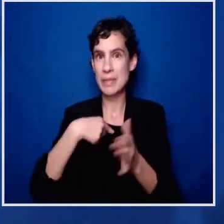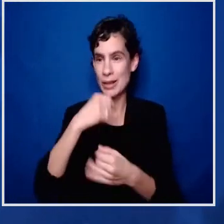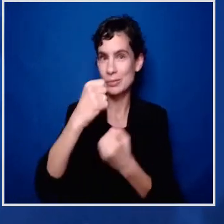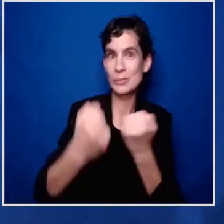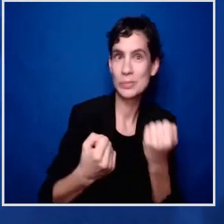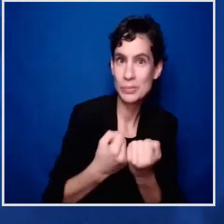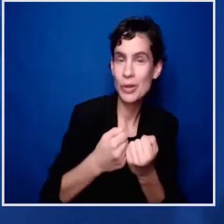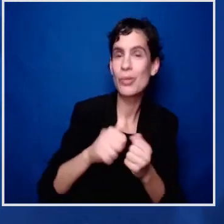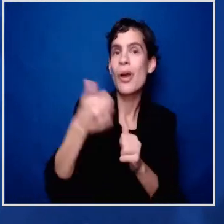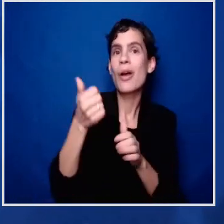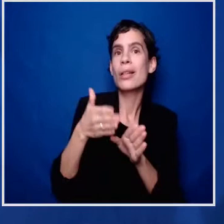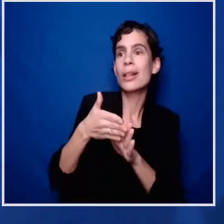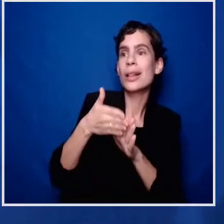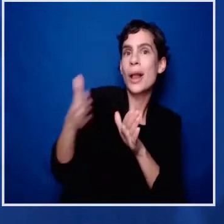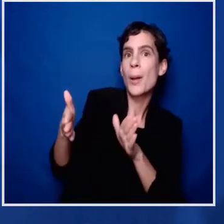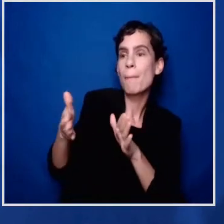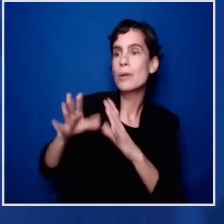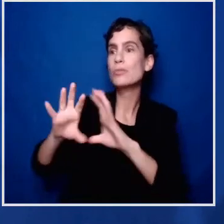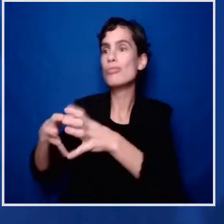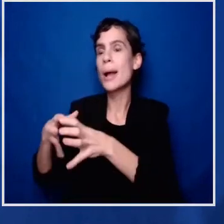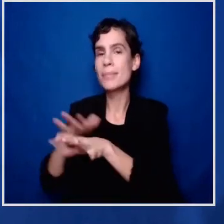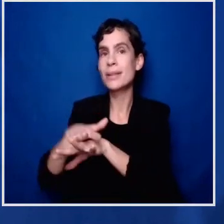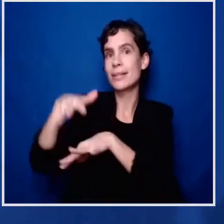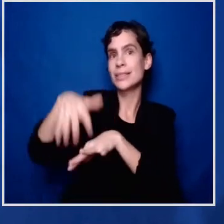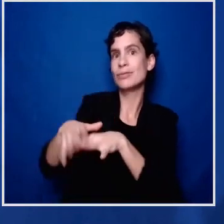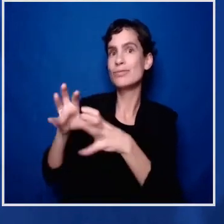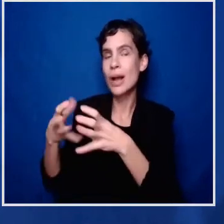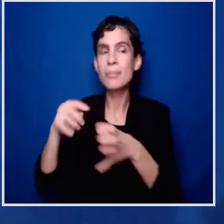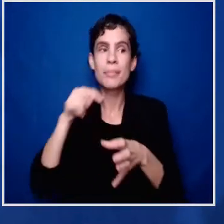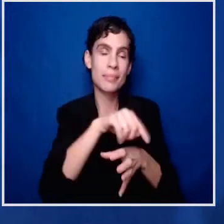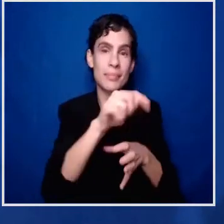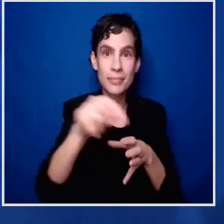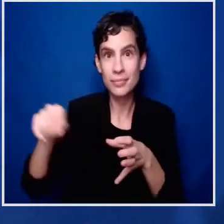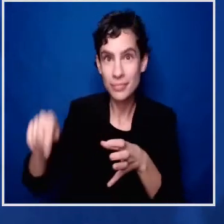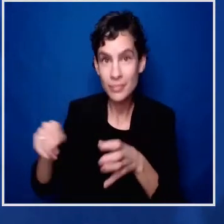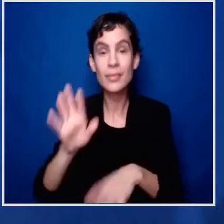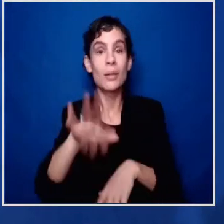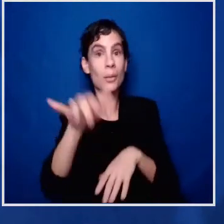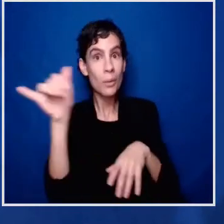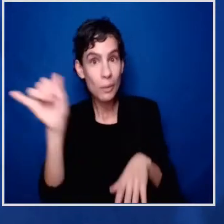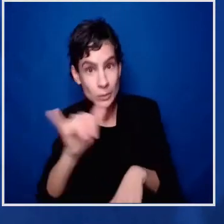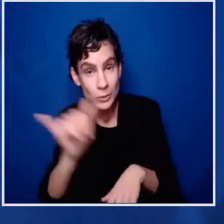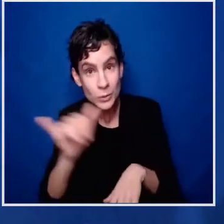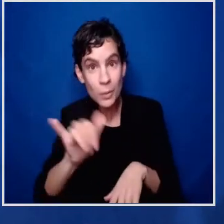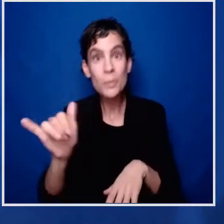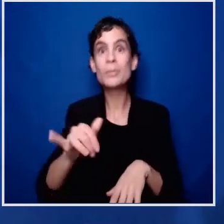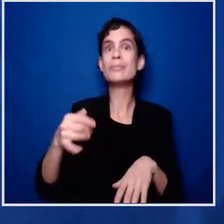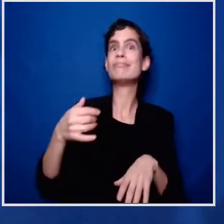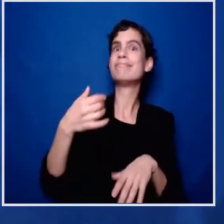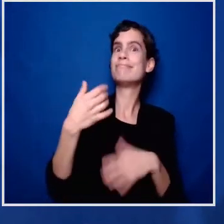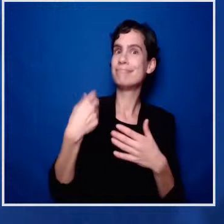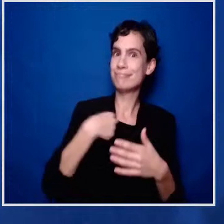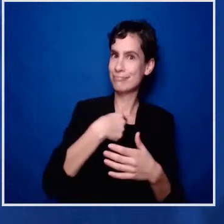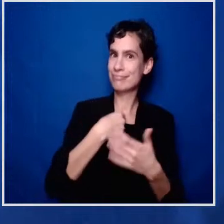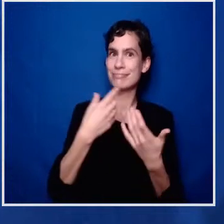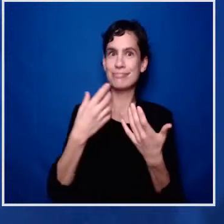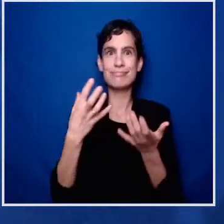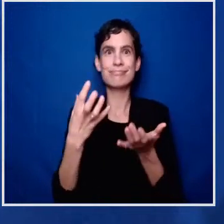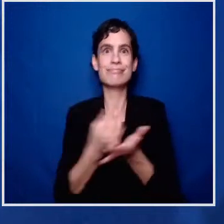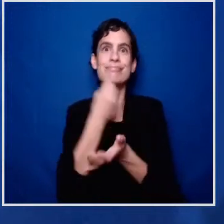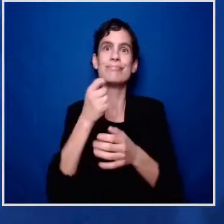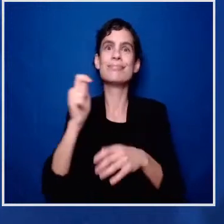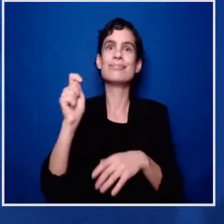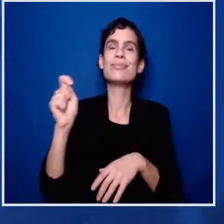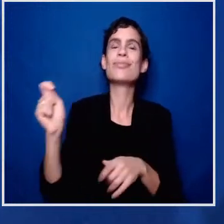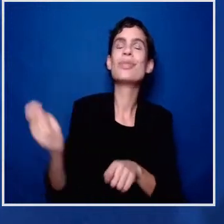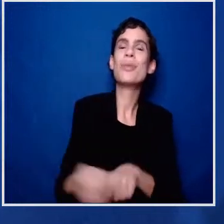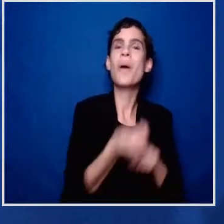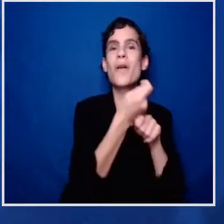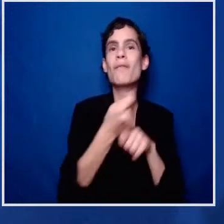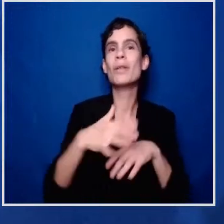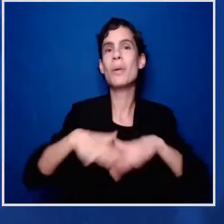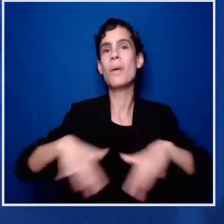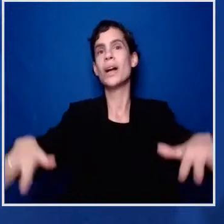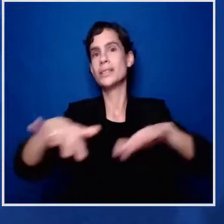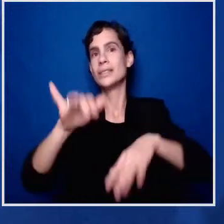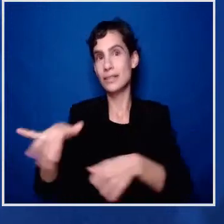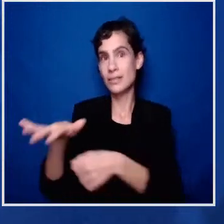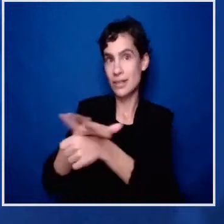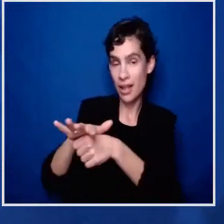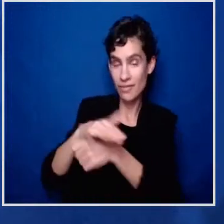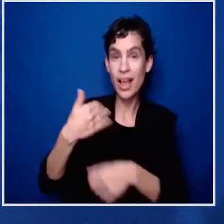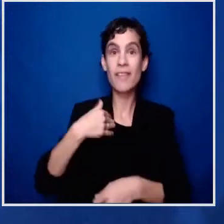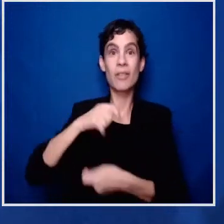IN ADDITION TO THE FARMS, WE